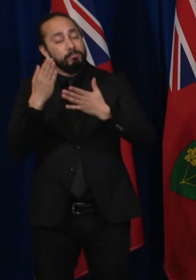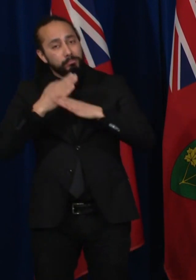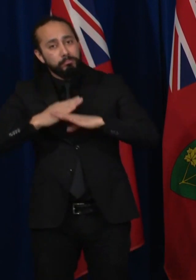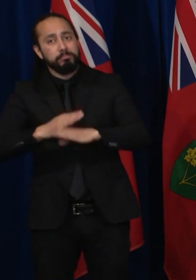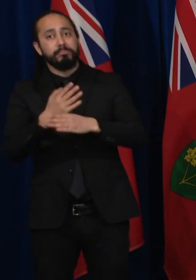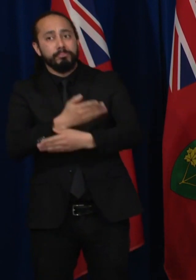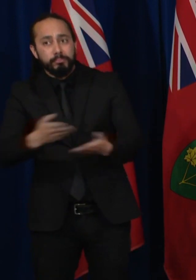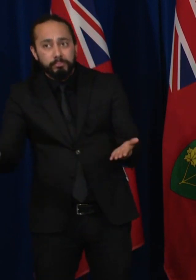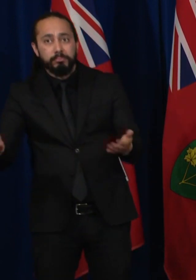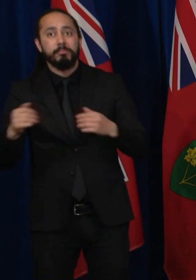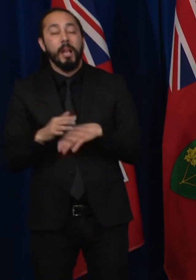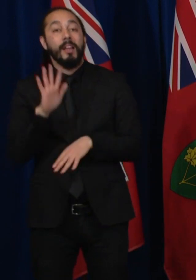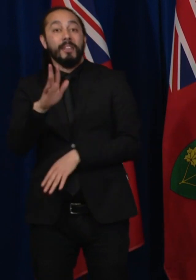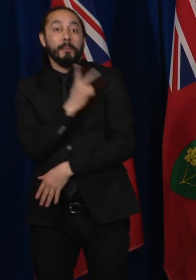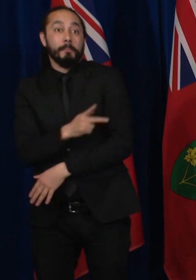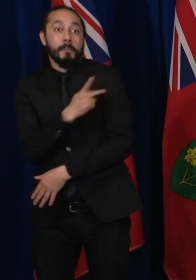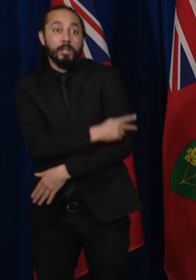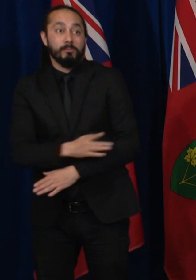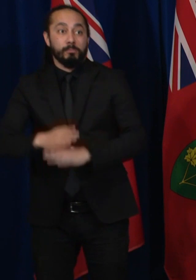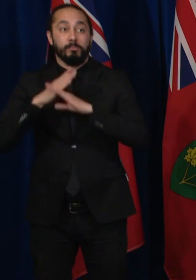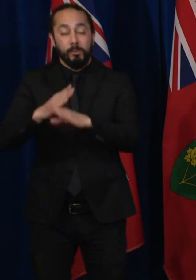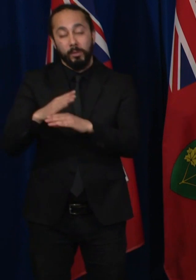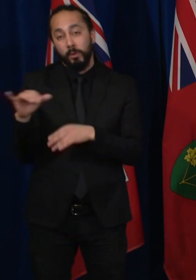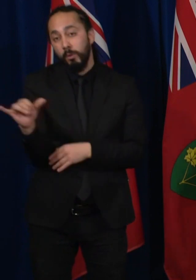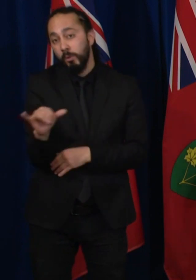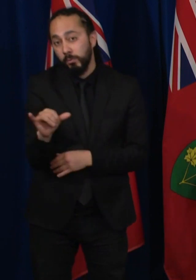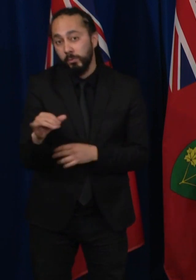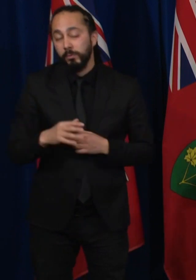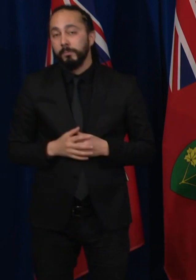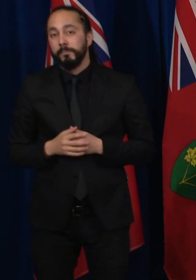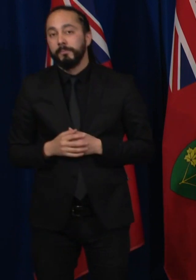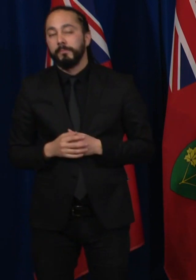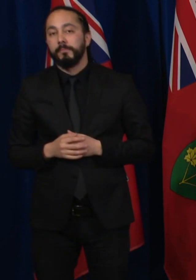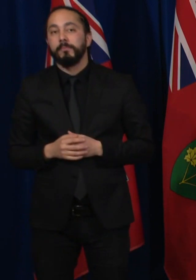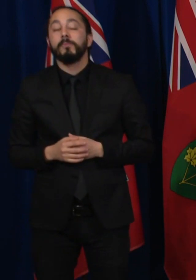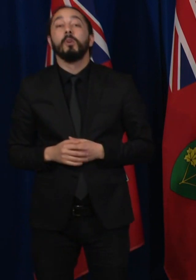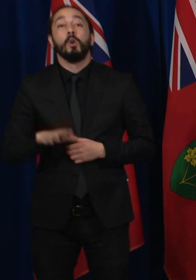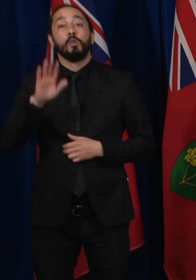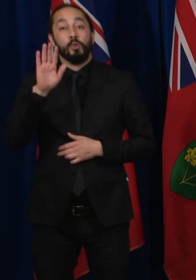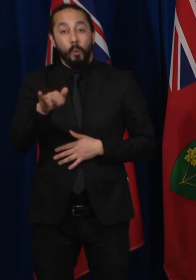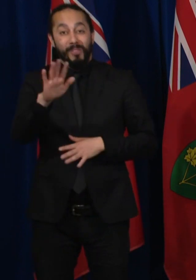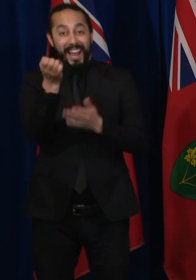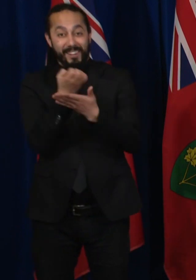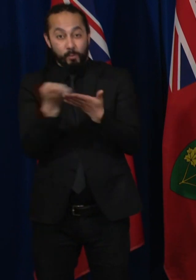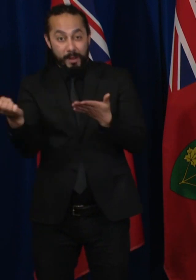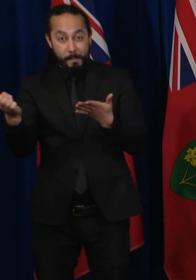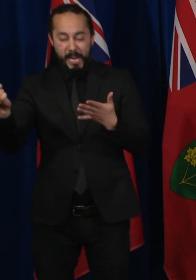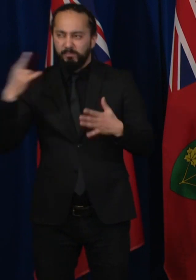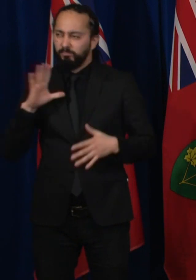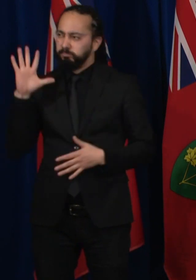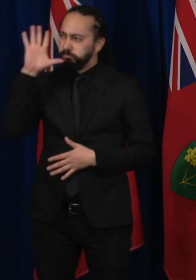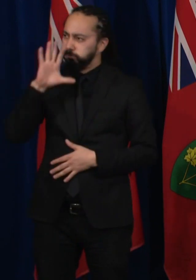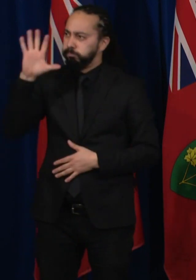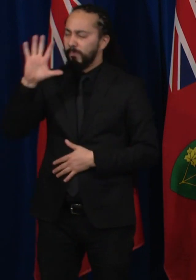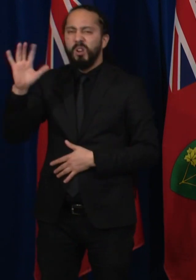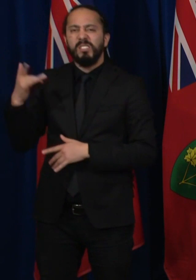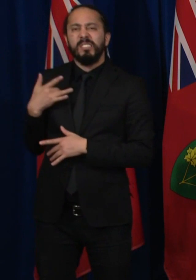their patients as well. Four score and seven years ago our fathers brought forth, So we are actively obtaining this equipment upon this continent, a new nation, conceived in liberty, through our regular suppliers, through